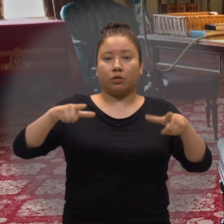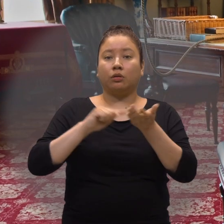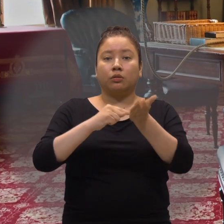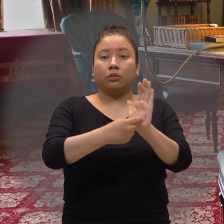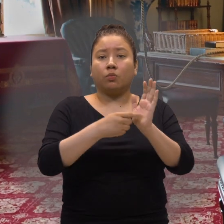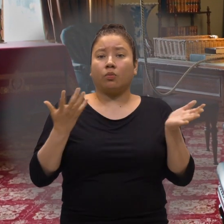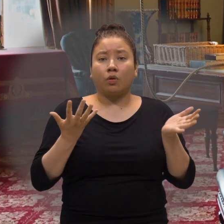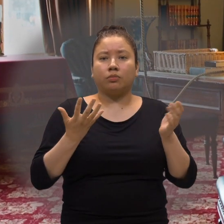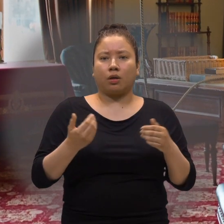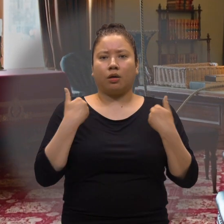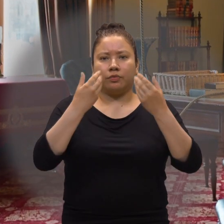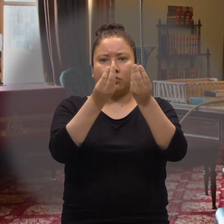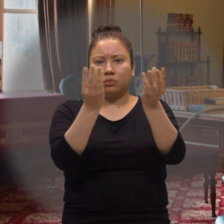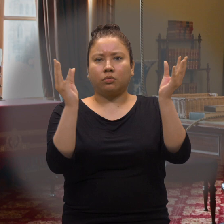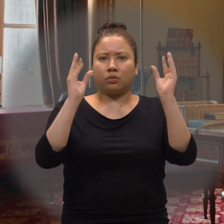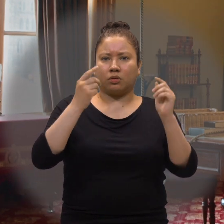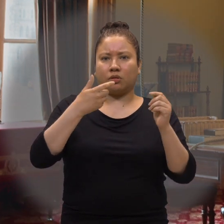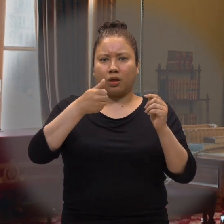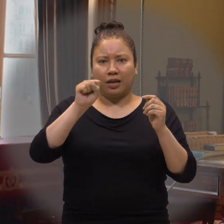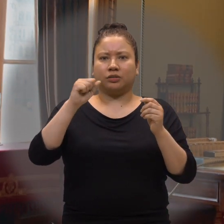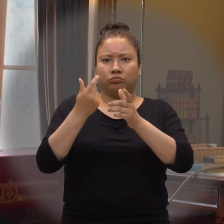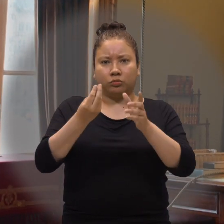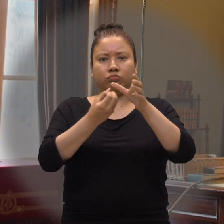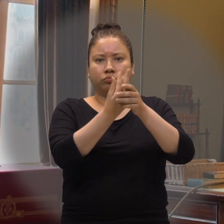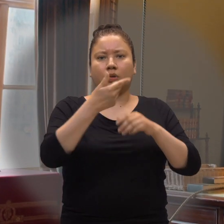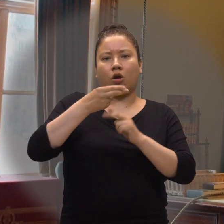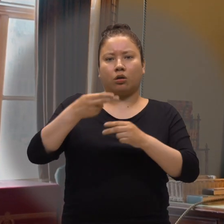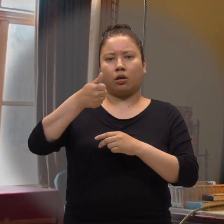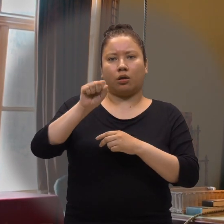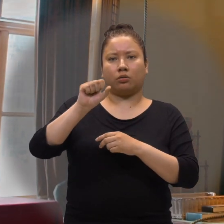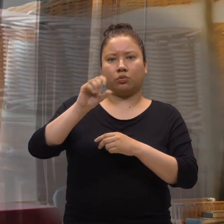East Block also features gas-lit chandeliers, known as gasoliers.